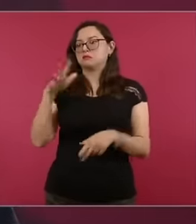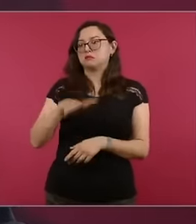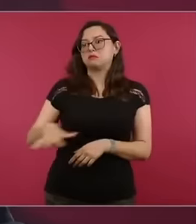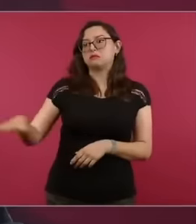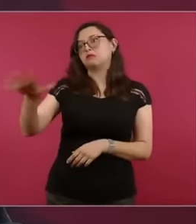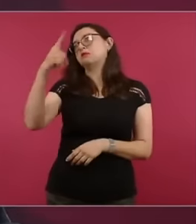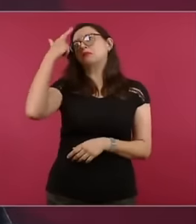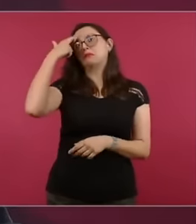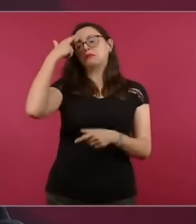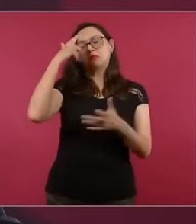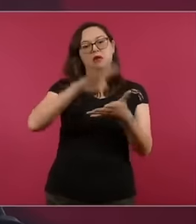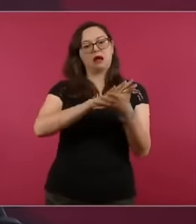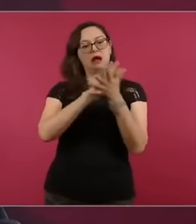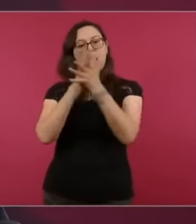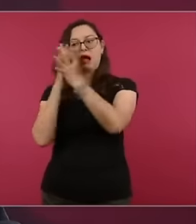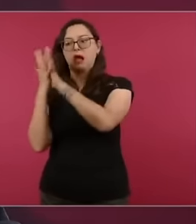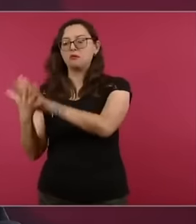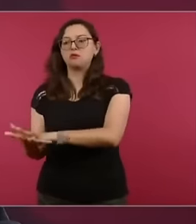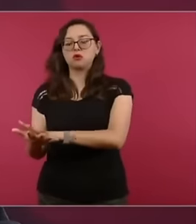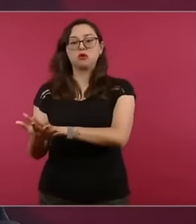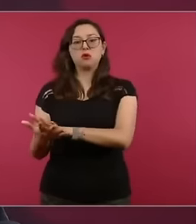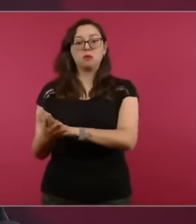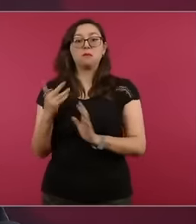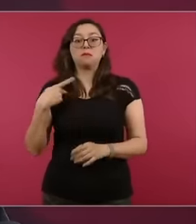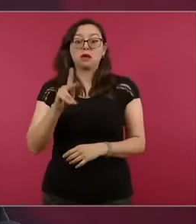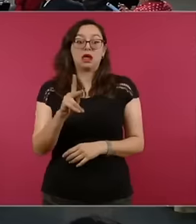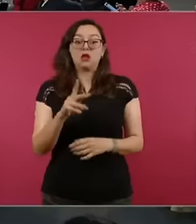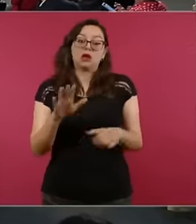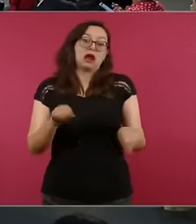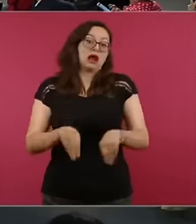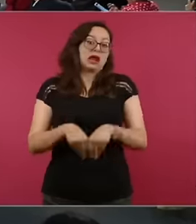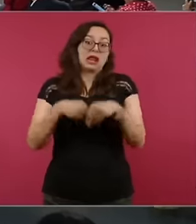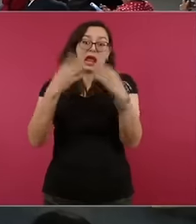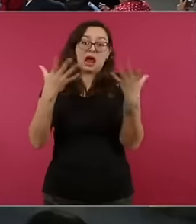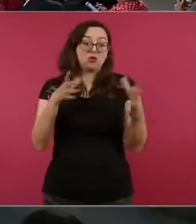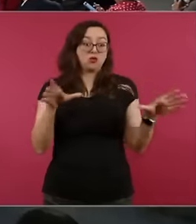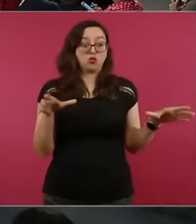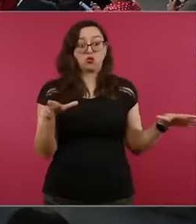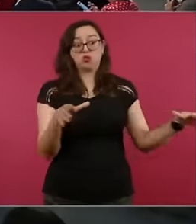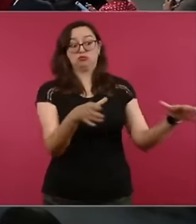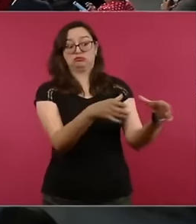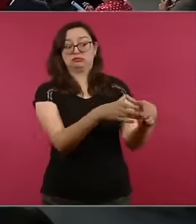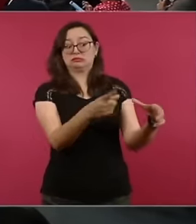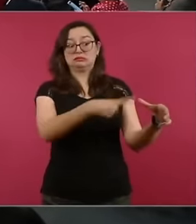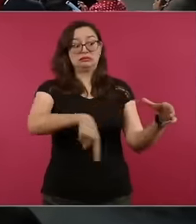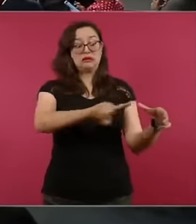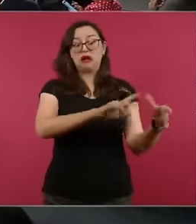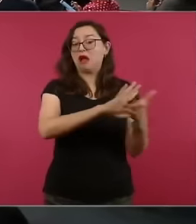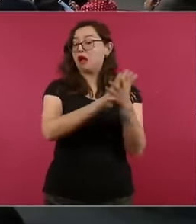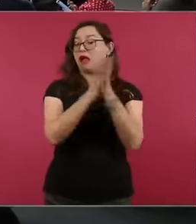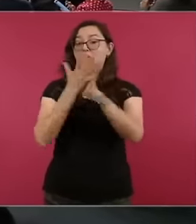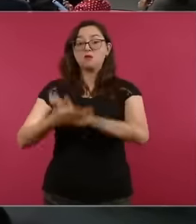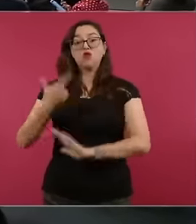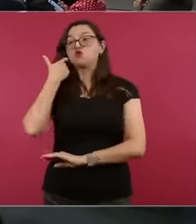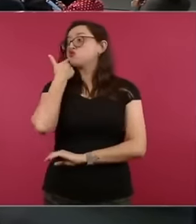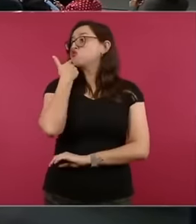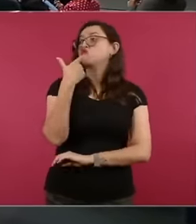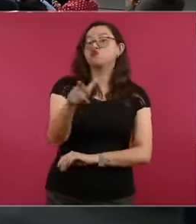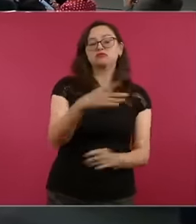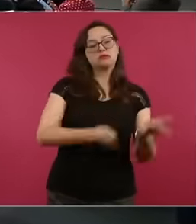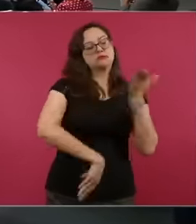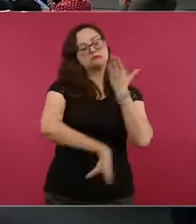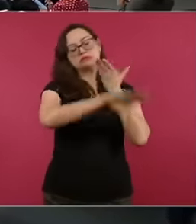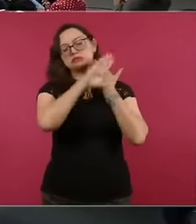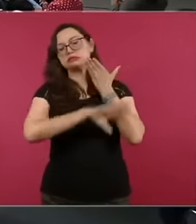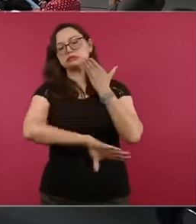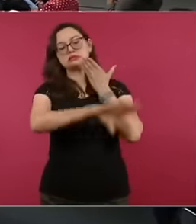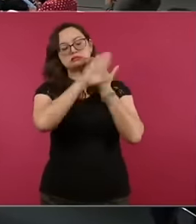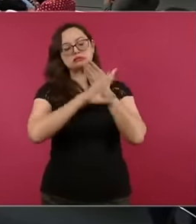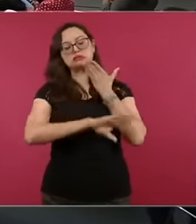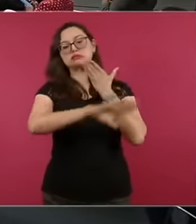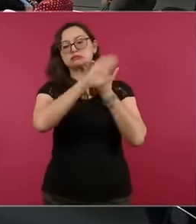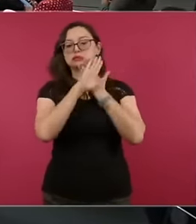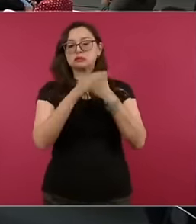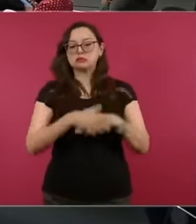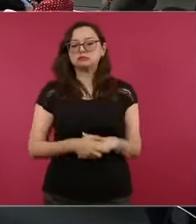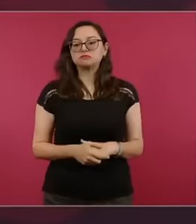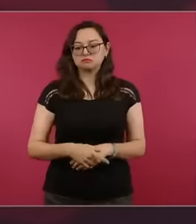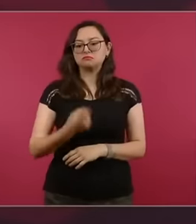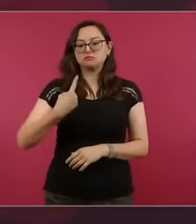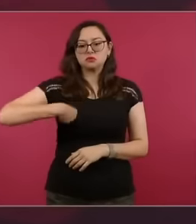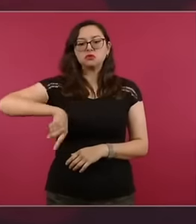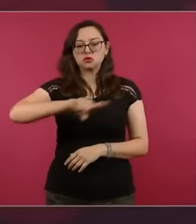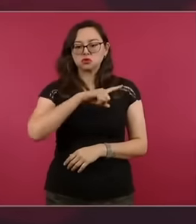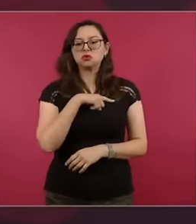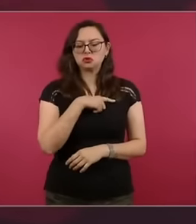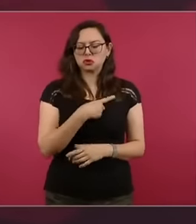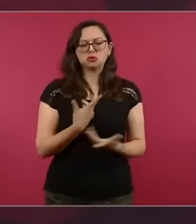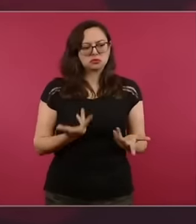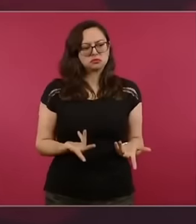reaction and we have faced that reaction to those reactionaries